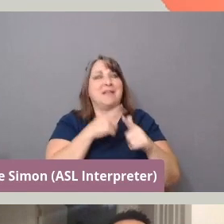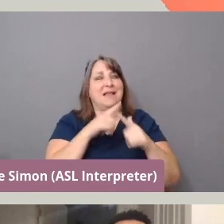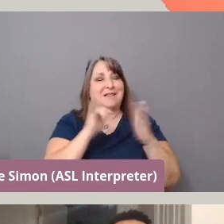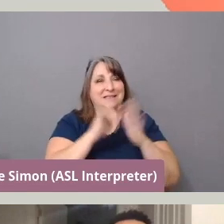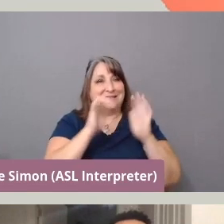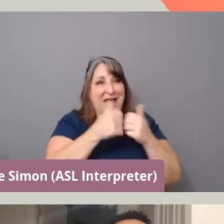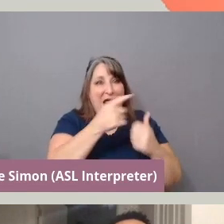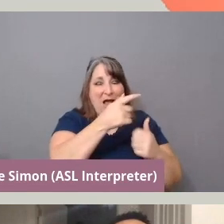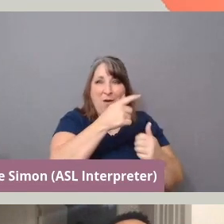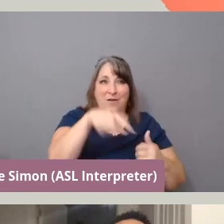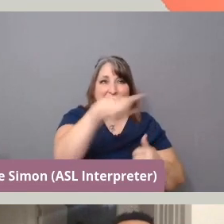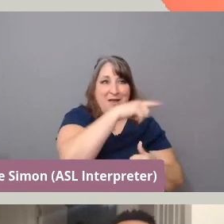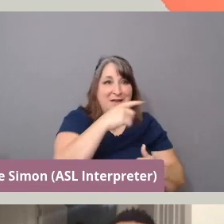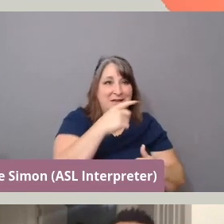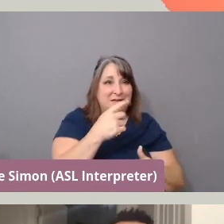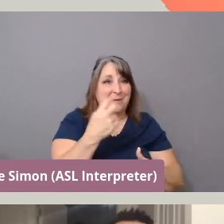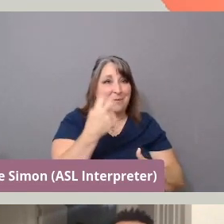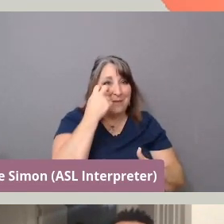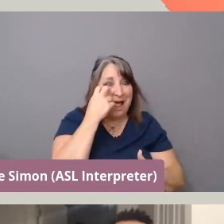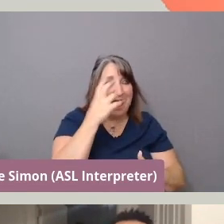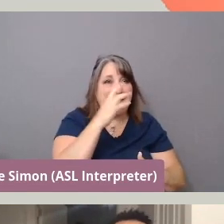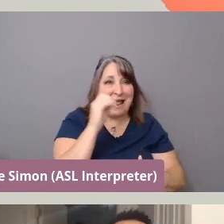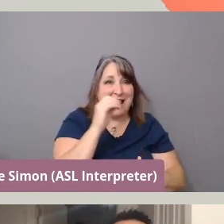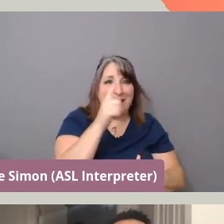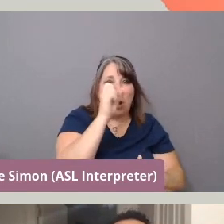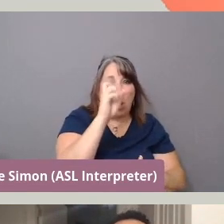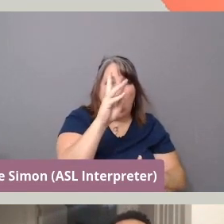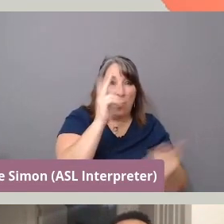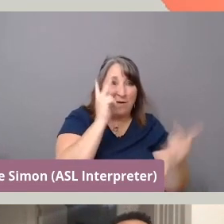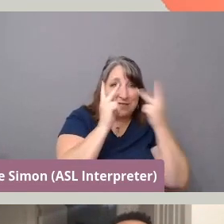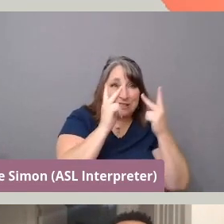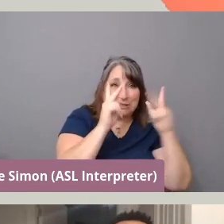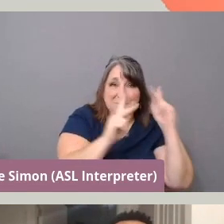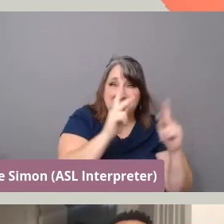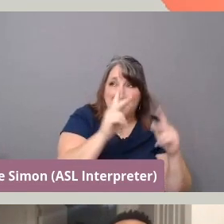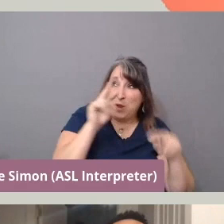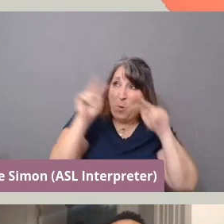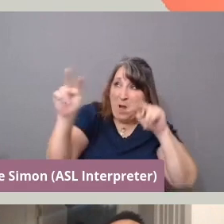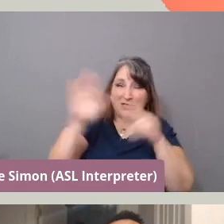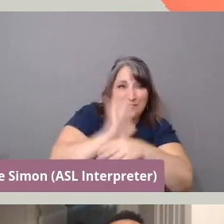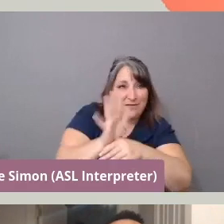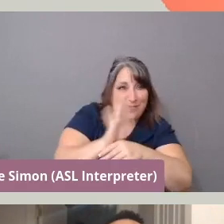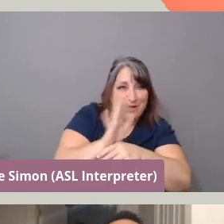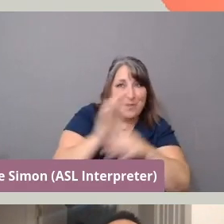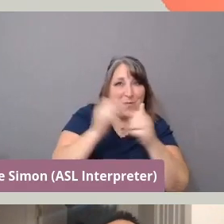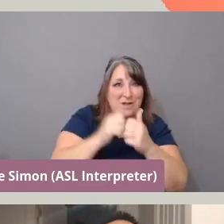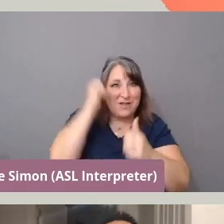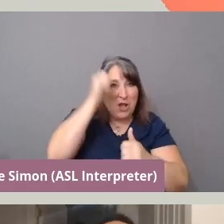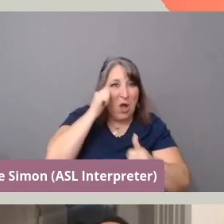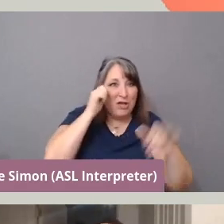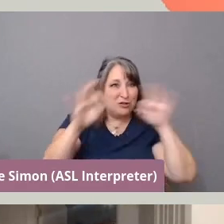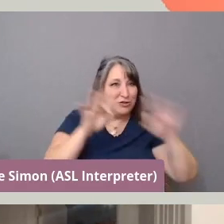it just becomes an integral part of the process. And I do feel like, I mean, I keep